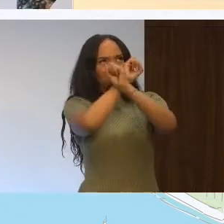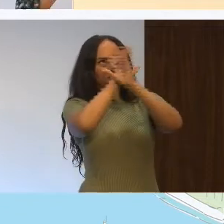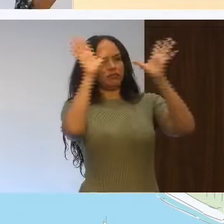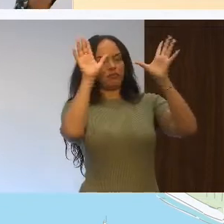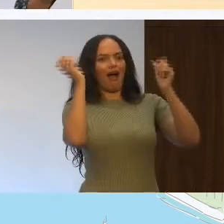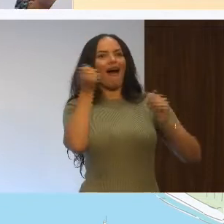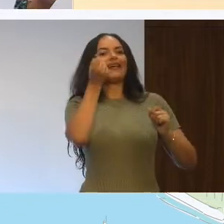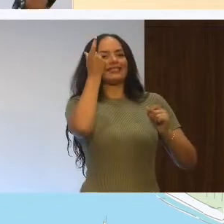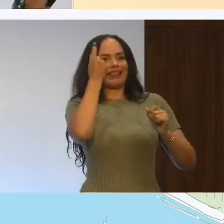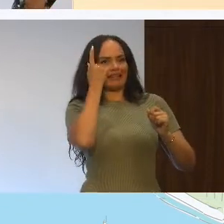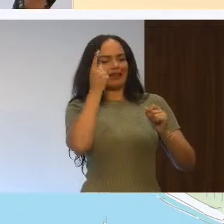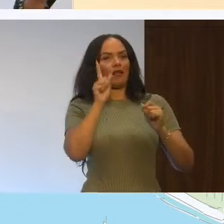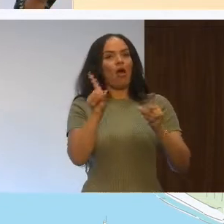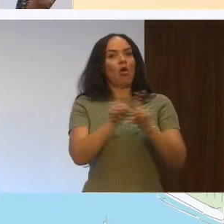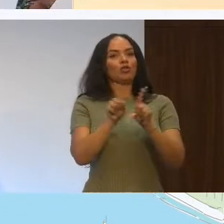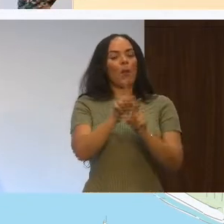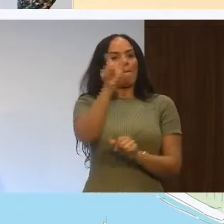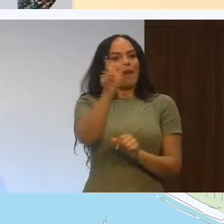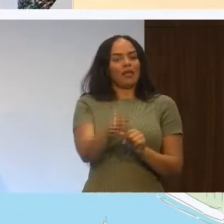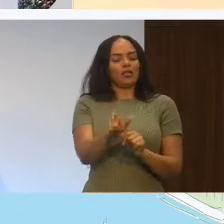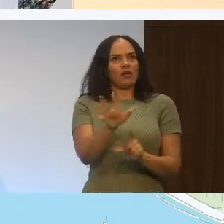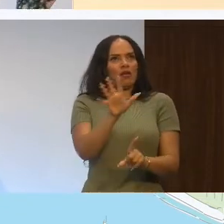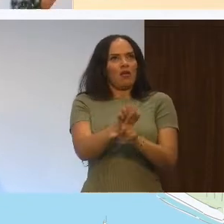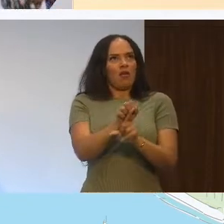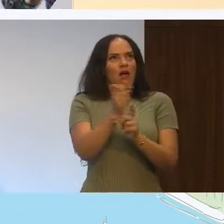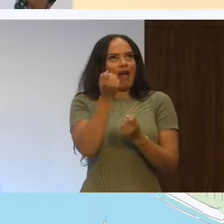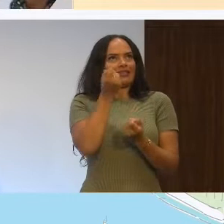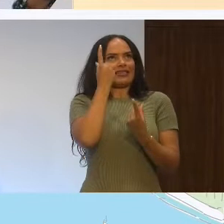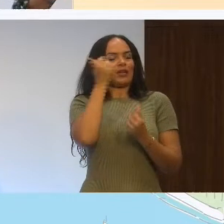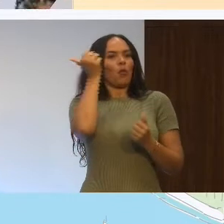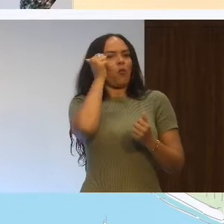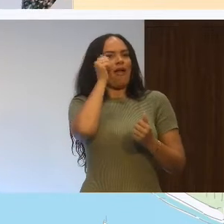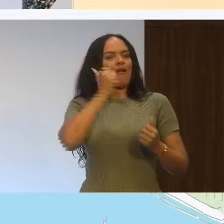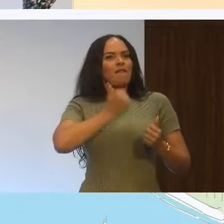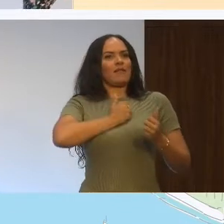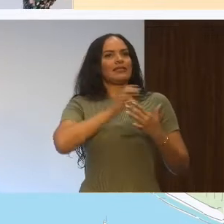And with both physician and patient education, the reporting of these symptoms has increased.